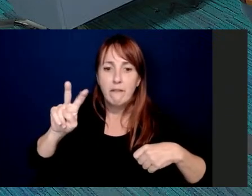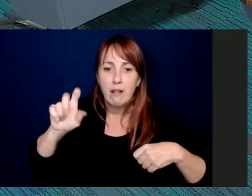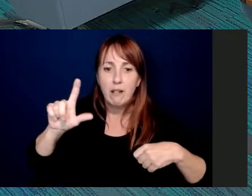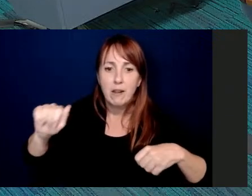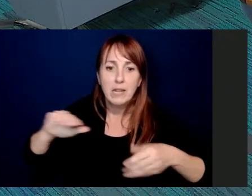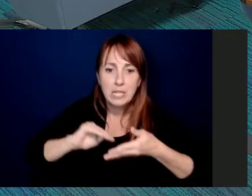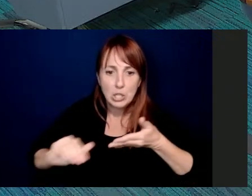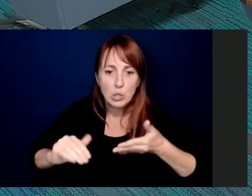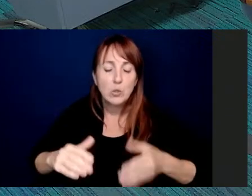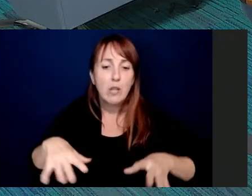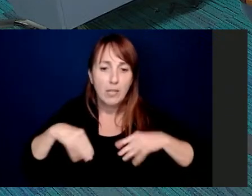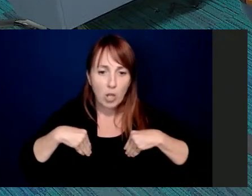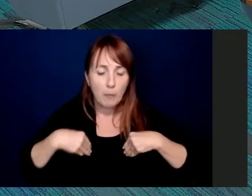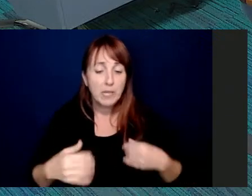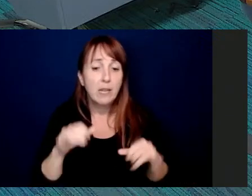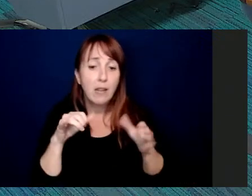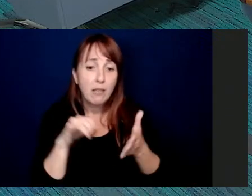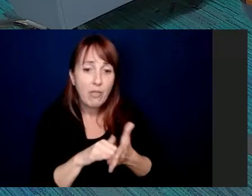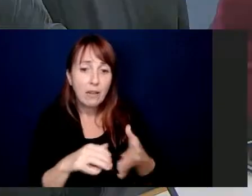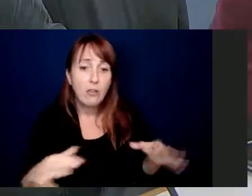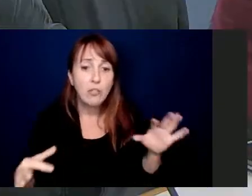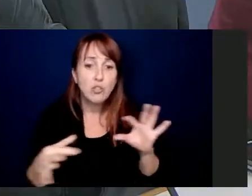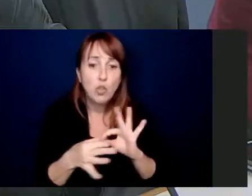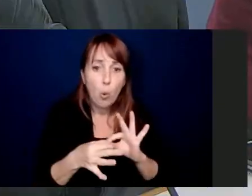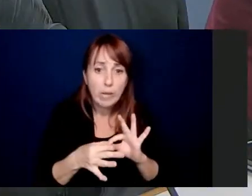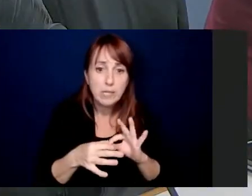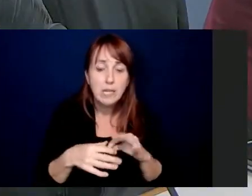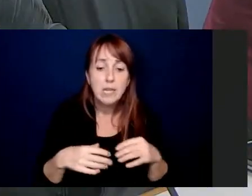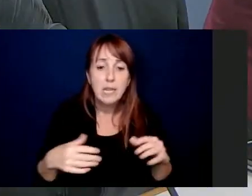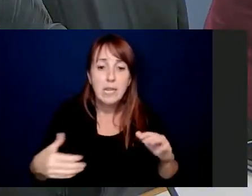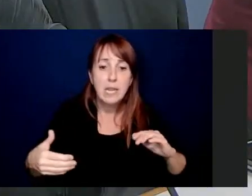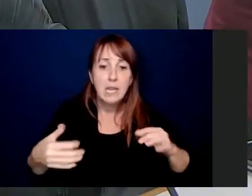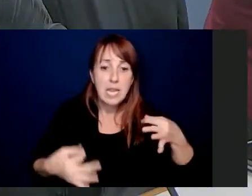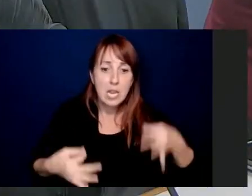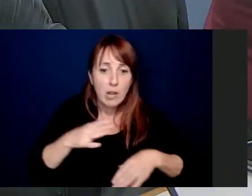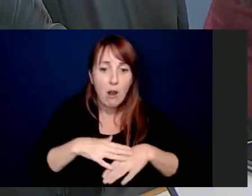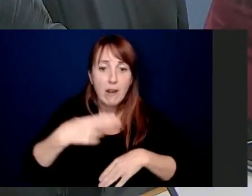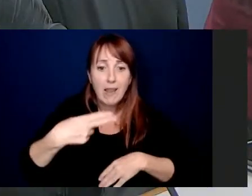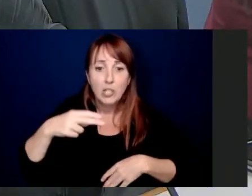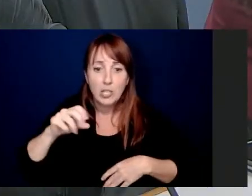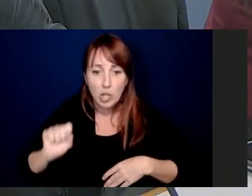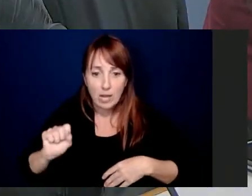Okay, thank you. And with that the joint hearing on HHS and LBT is Adjourned